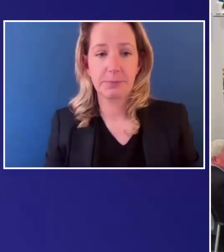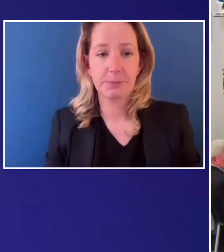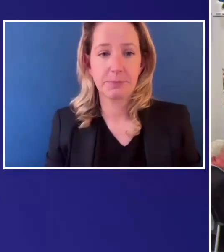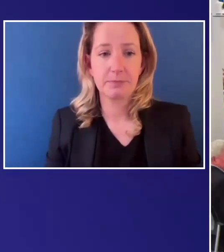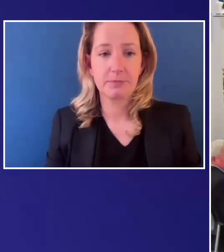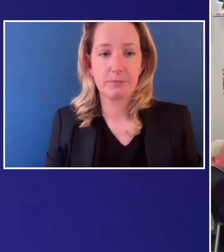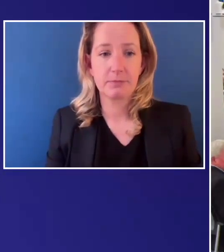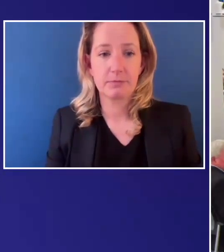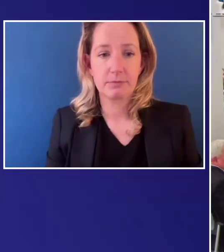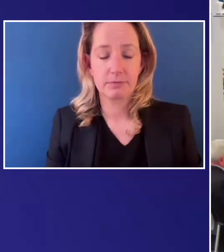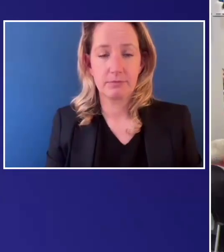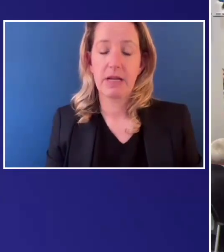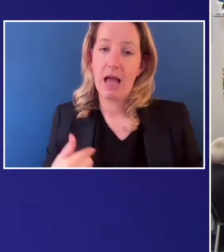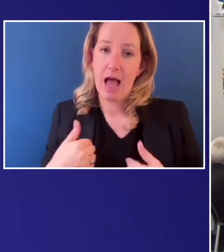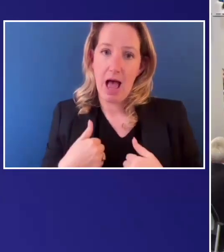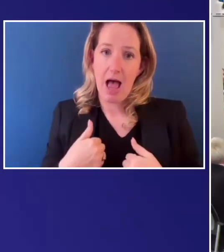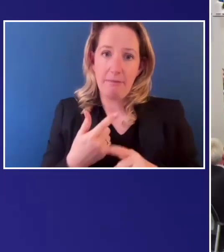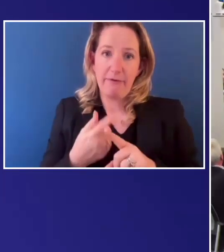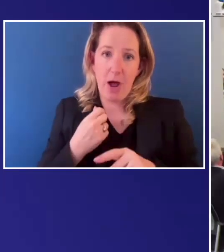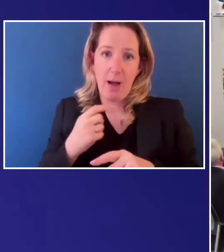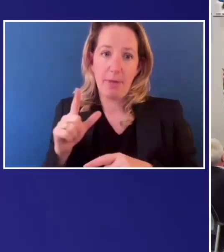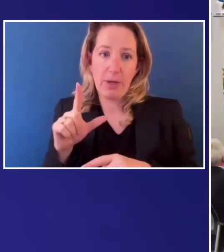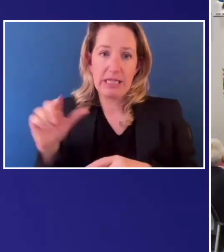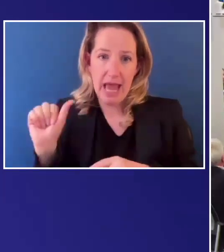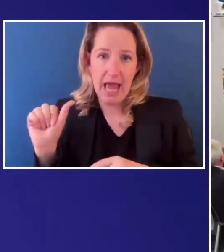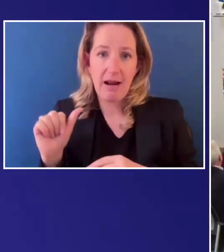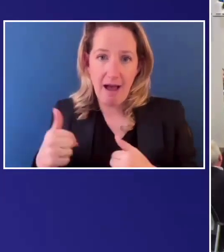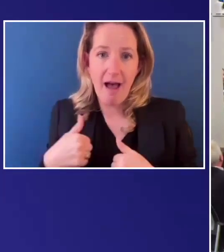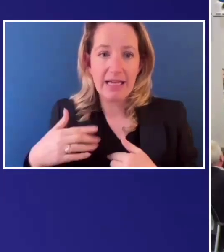Well, as a native Louisianian, I have to say, it's nice to finally be first in something.